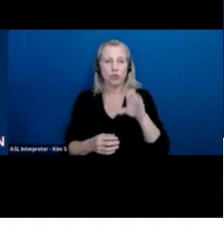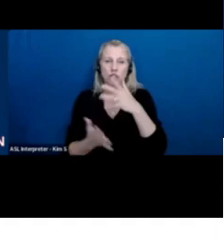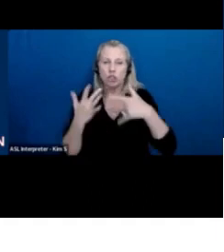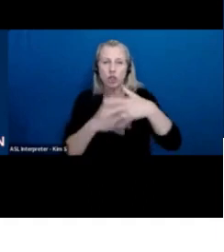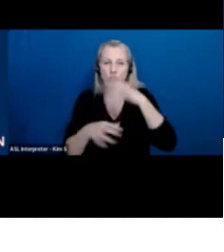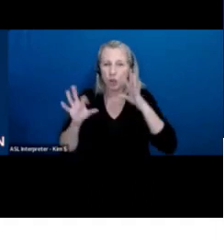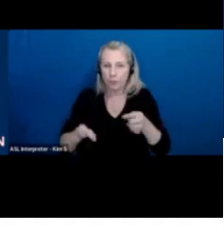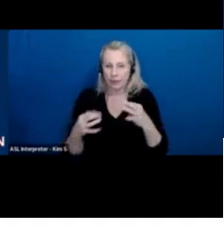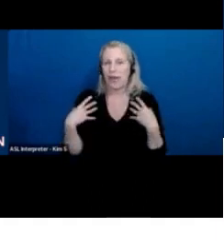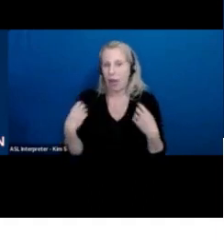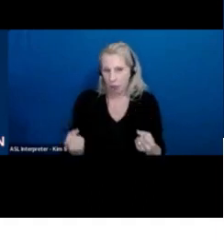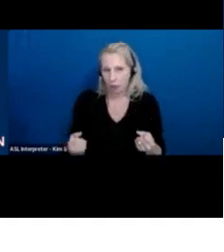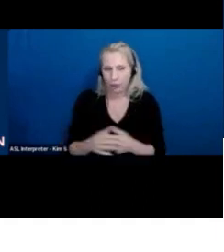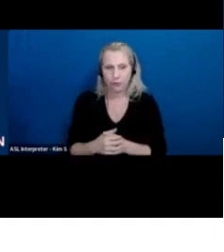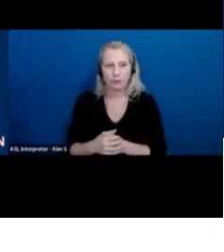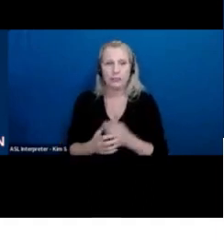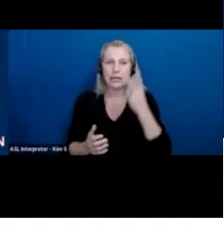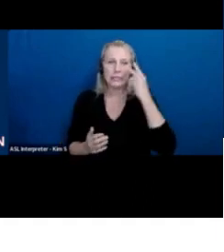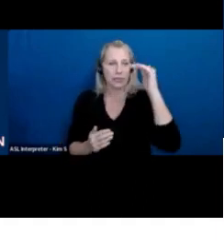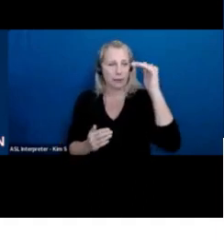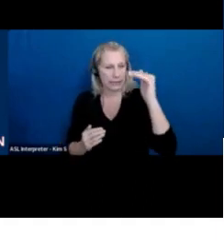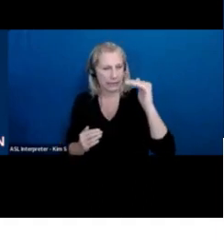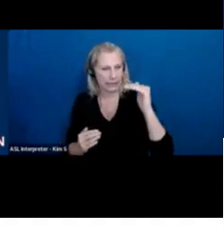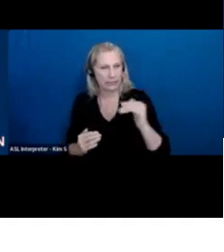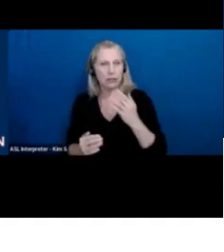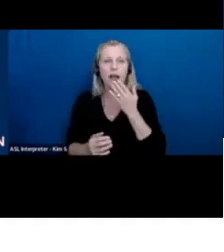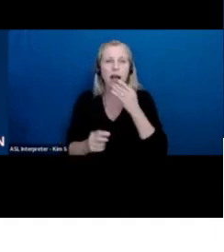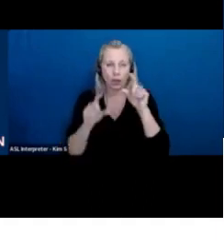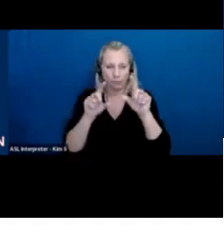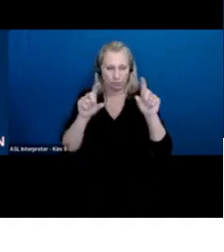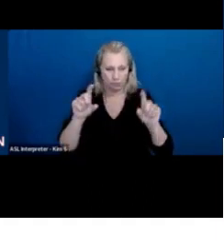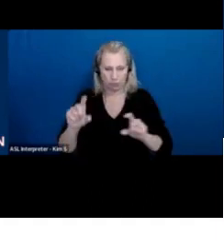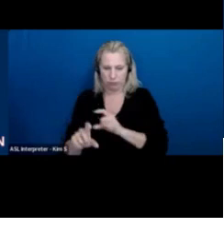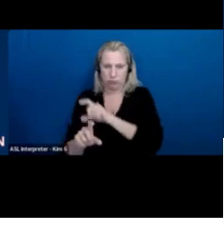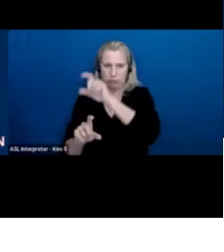you'll see those they're listed in the colored blocks right around the word social